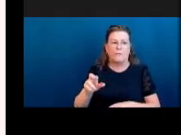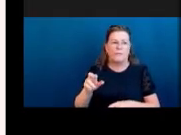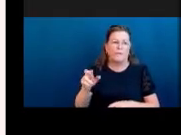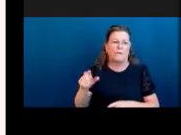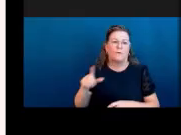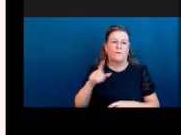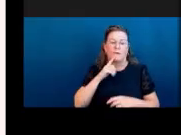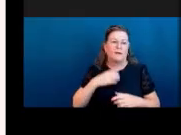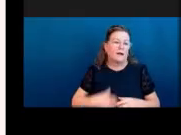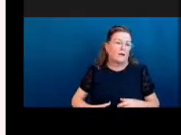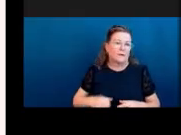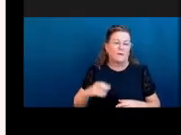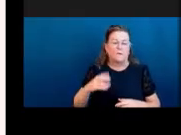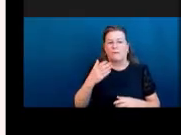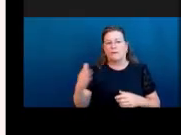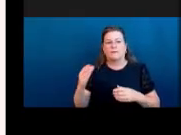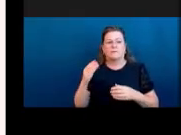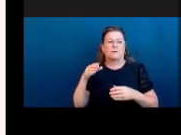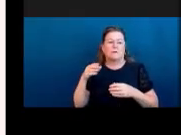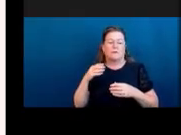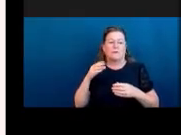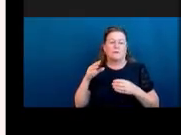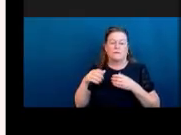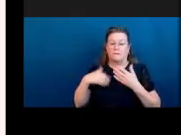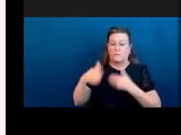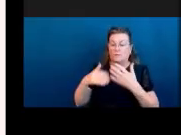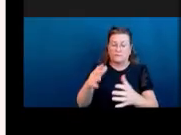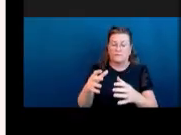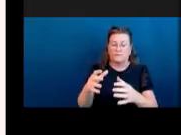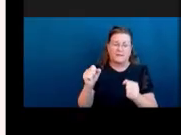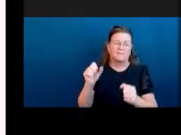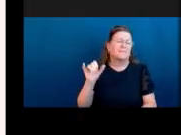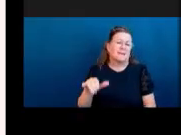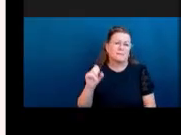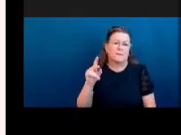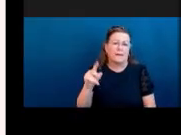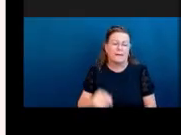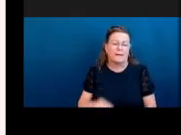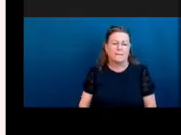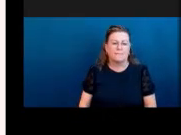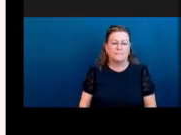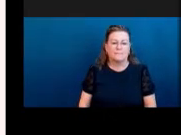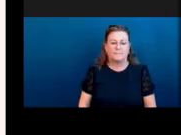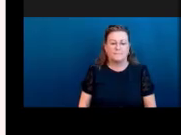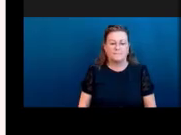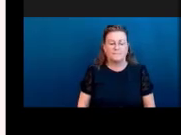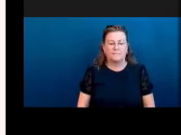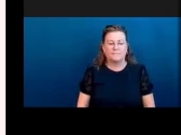hungry, or things are moving too fast, and that's okay, I will